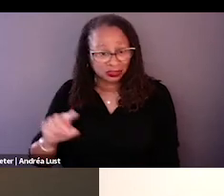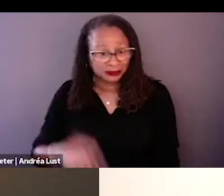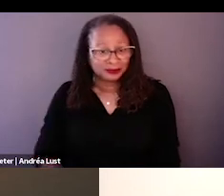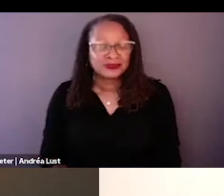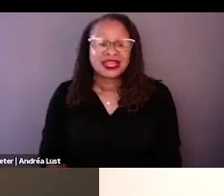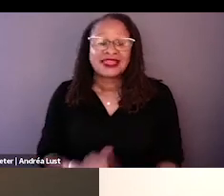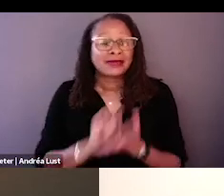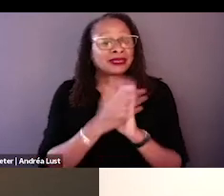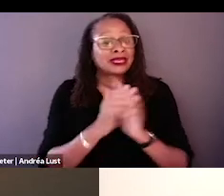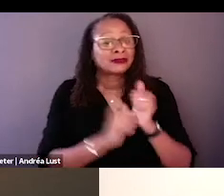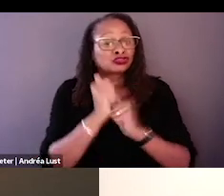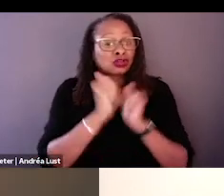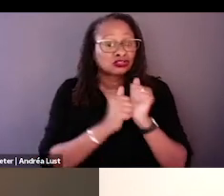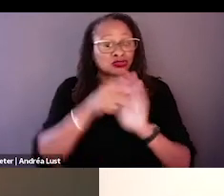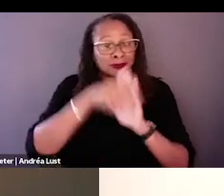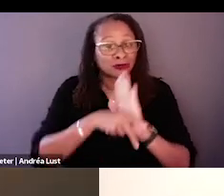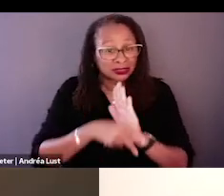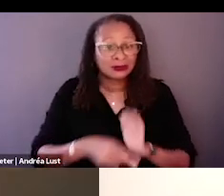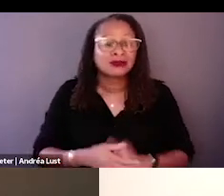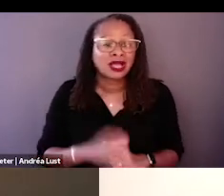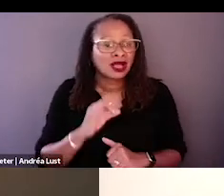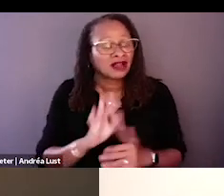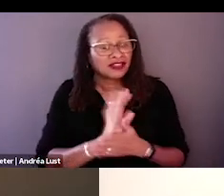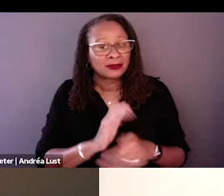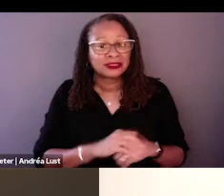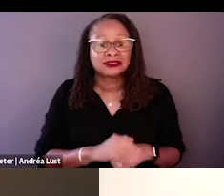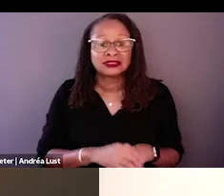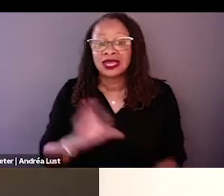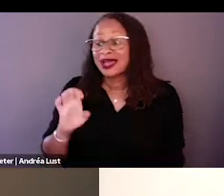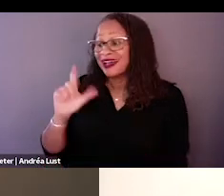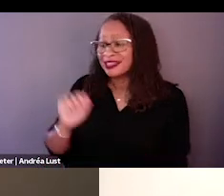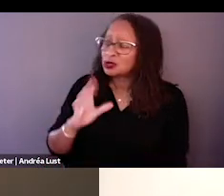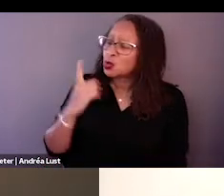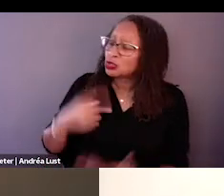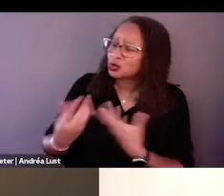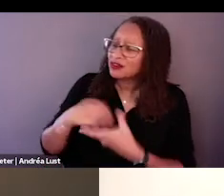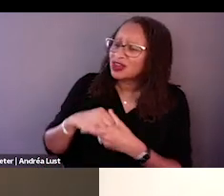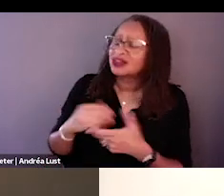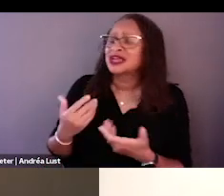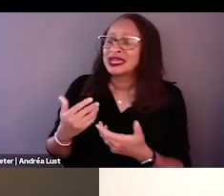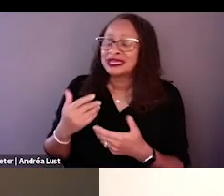We tried to find a lip reader, for instance, that could read the Yiddish spoken, probably in the